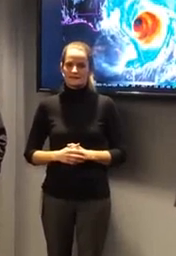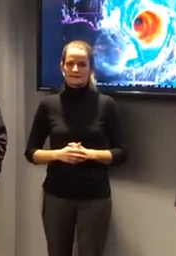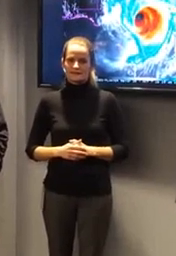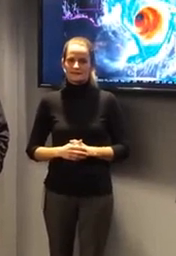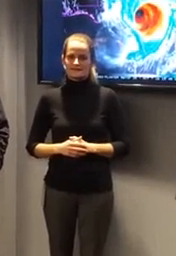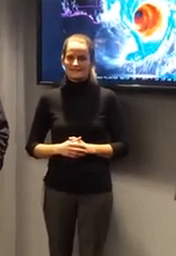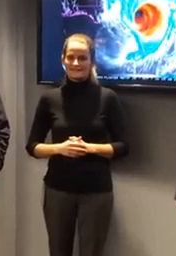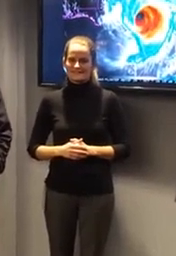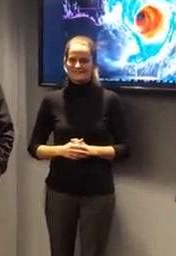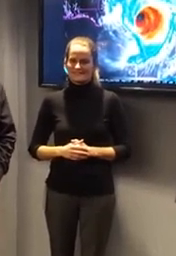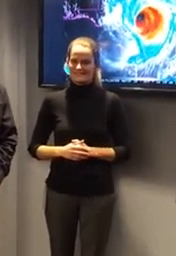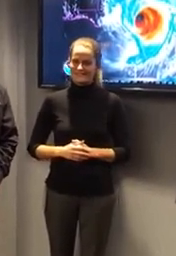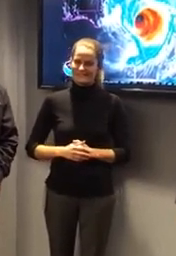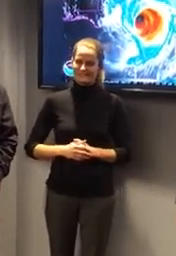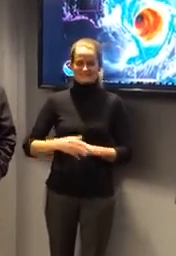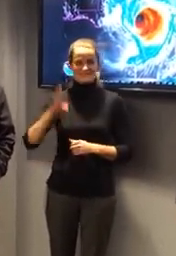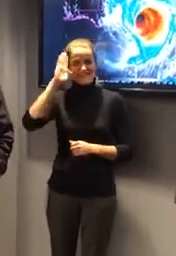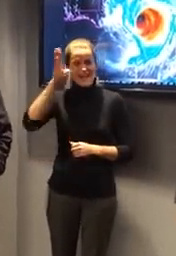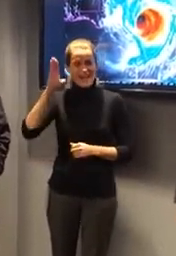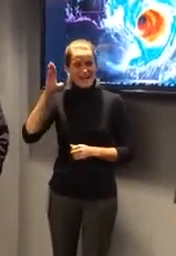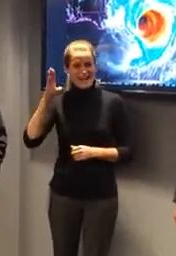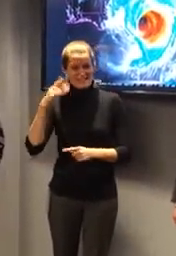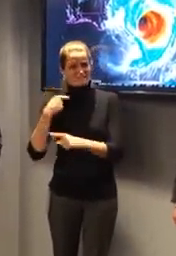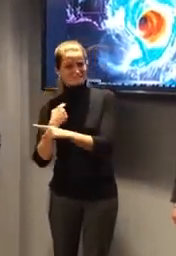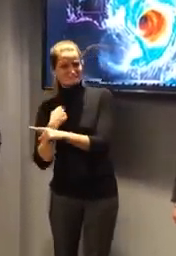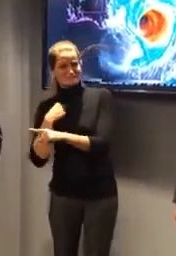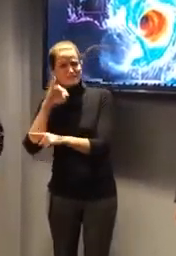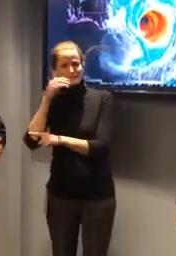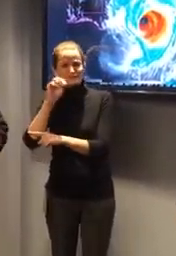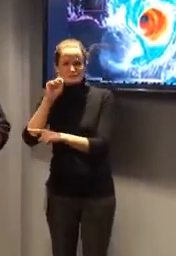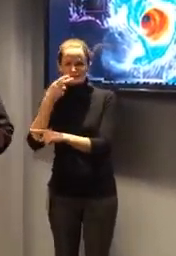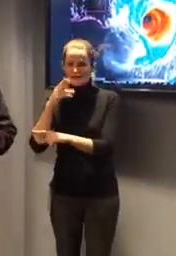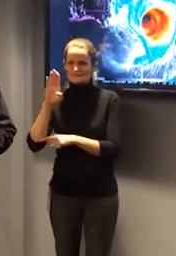Hello everyone, Josh Batkin joining you here from FEMA Headquarters in Washington DC where